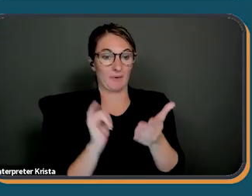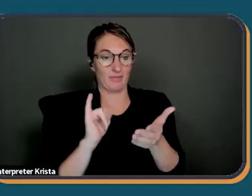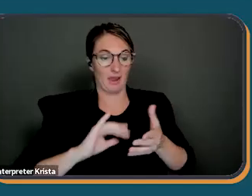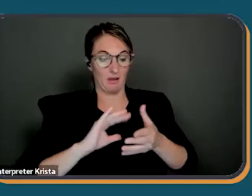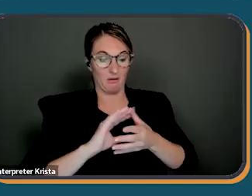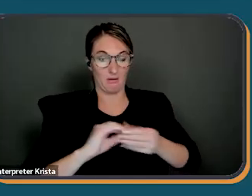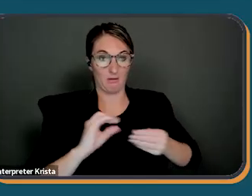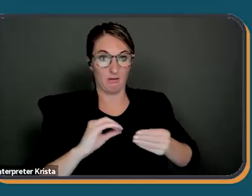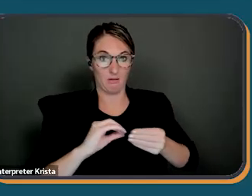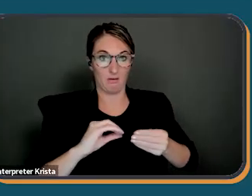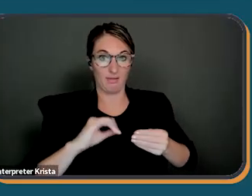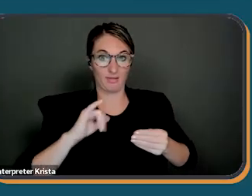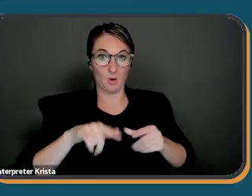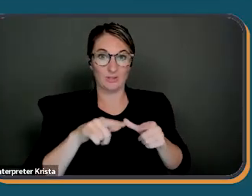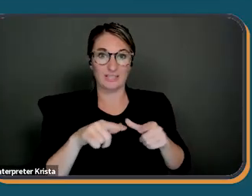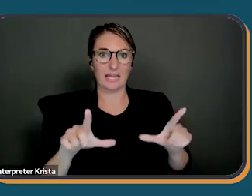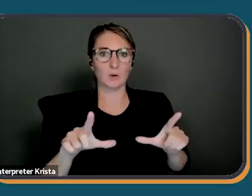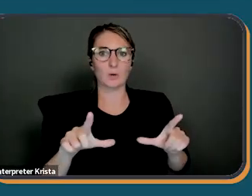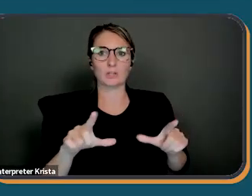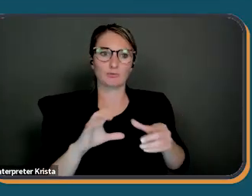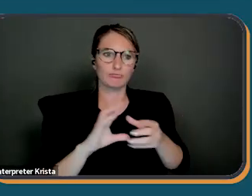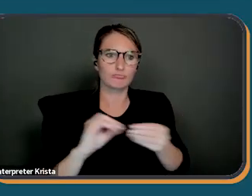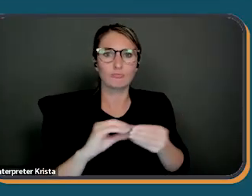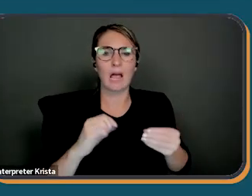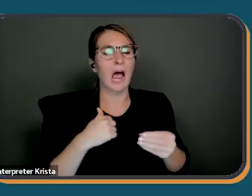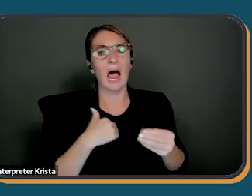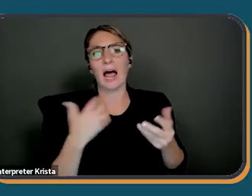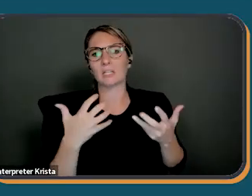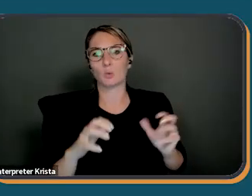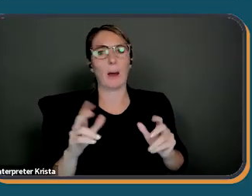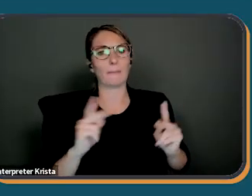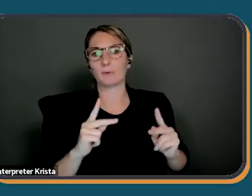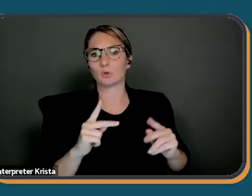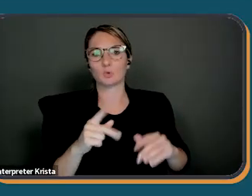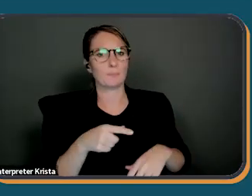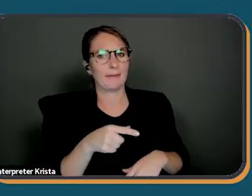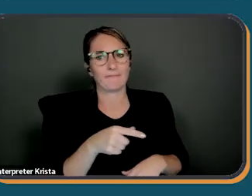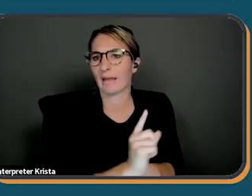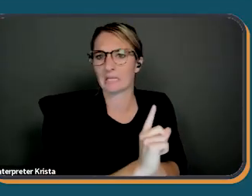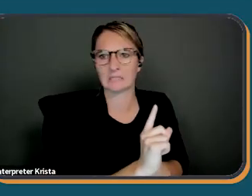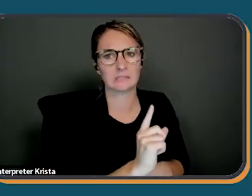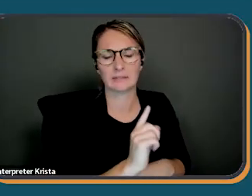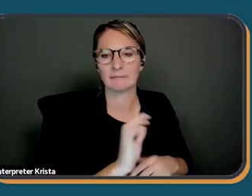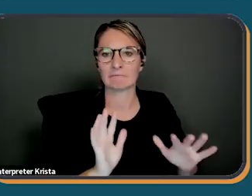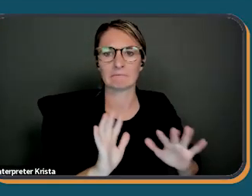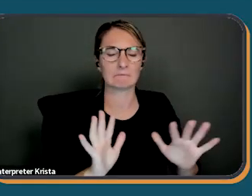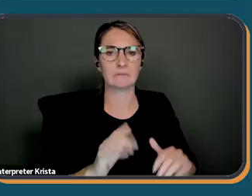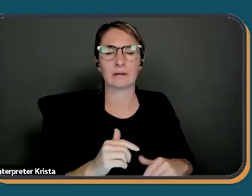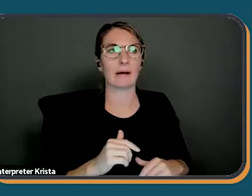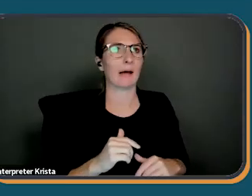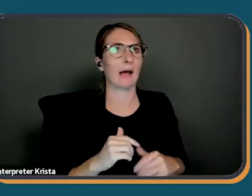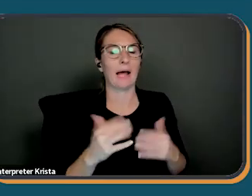that I don't want anyone to take offense to. I don't want them to think